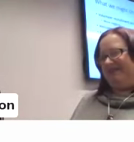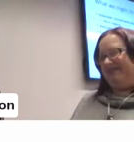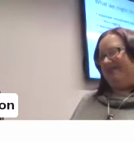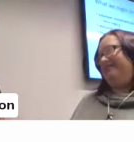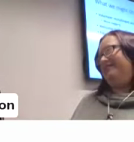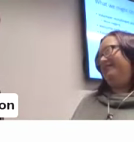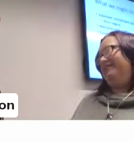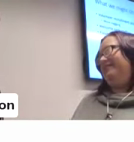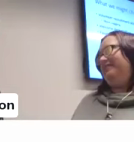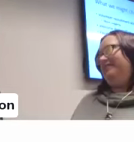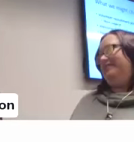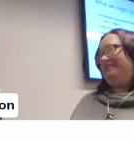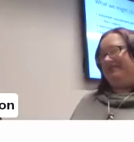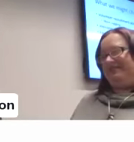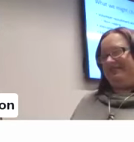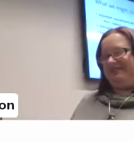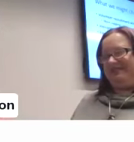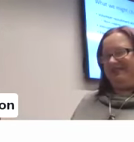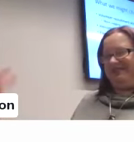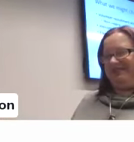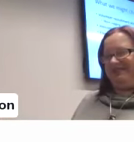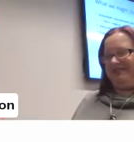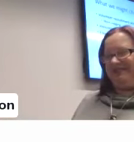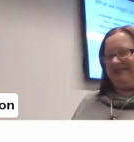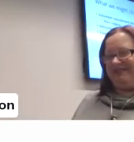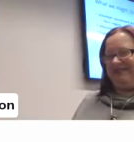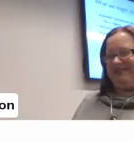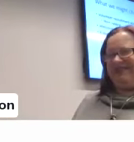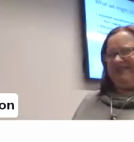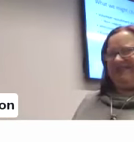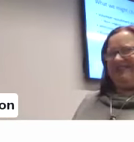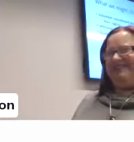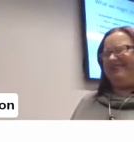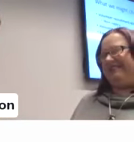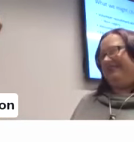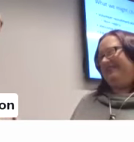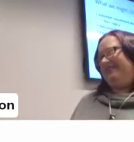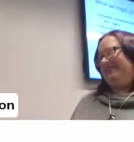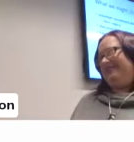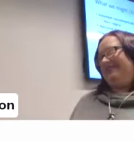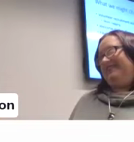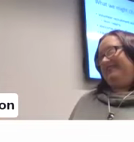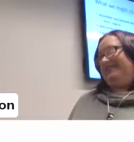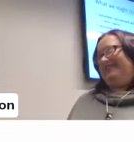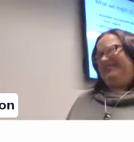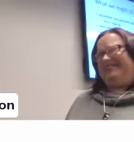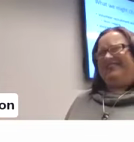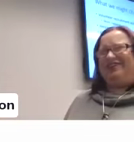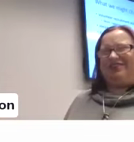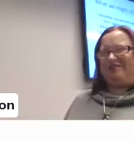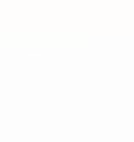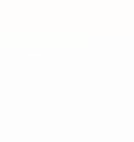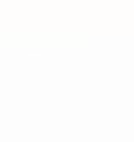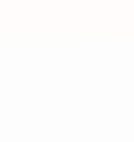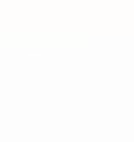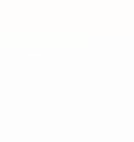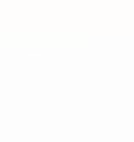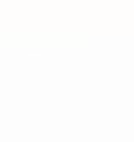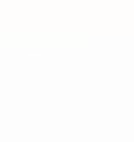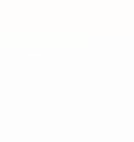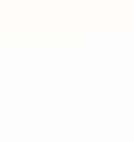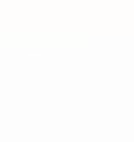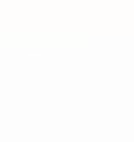We had snacks, snack table someone there that was just like, offering things out.